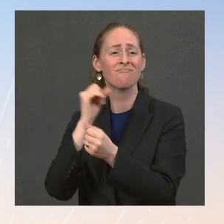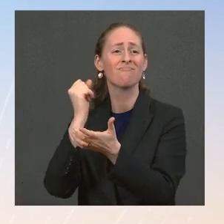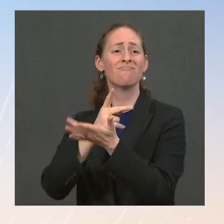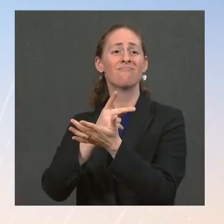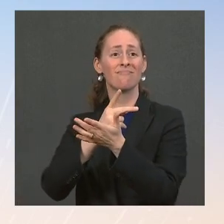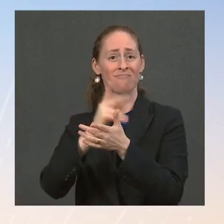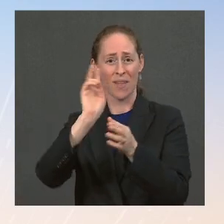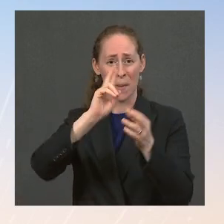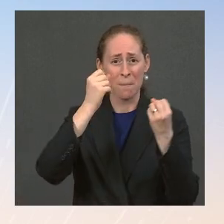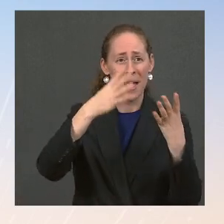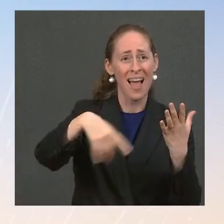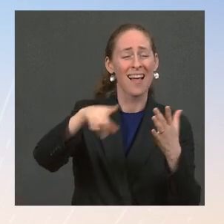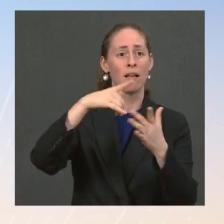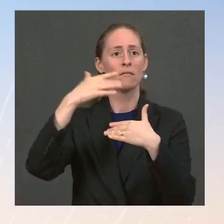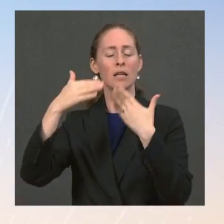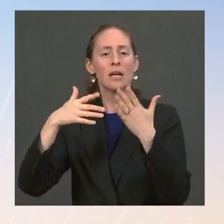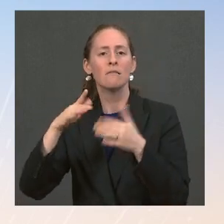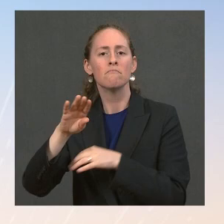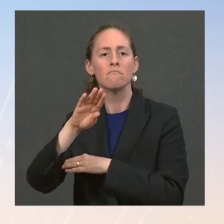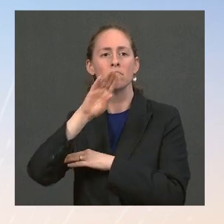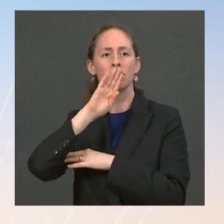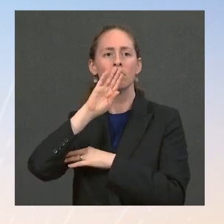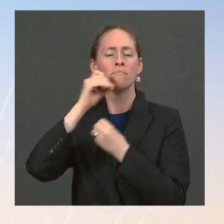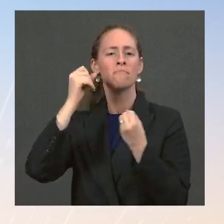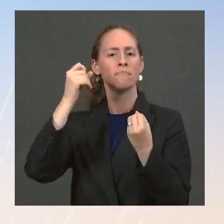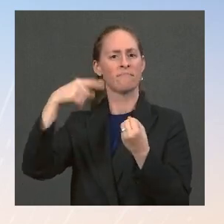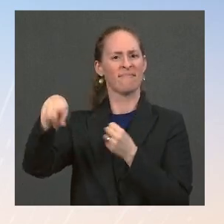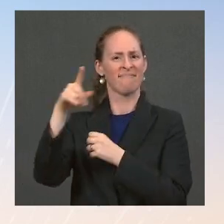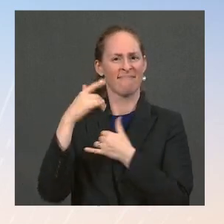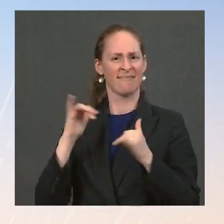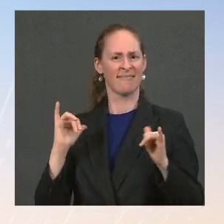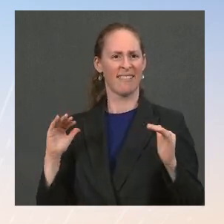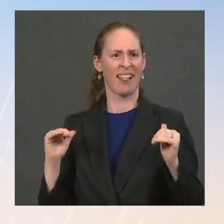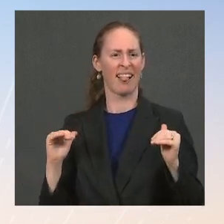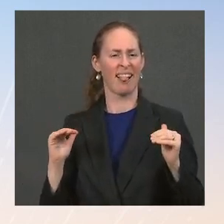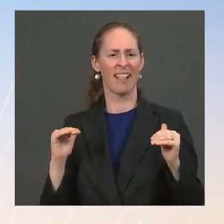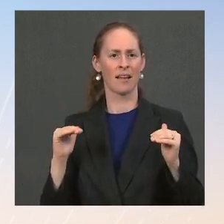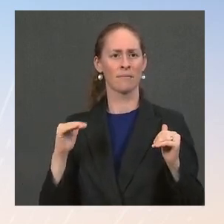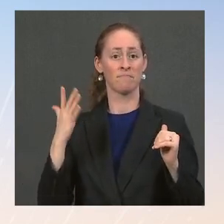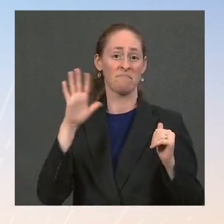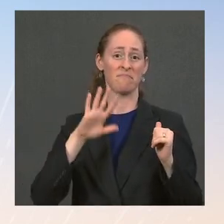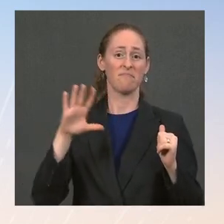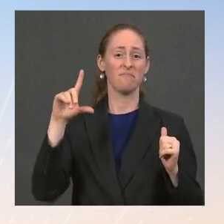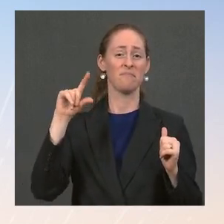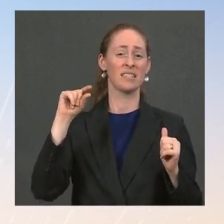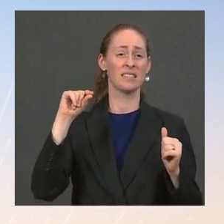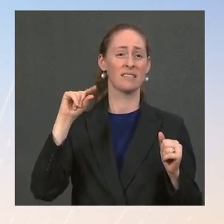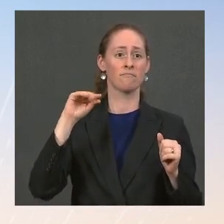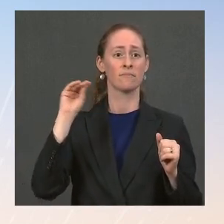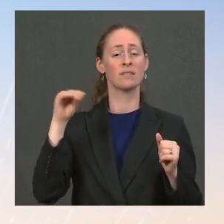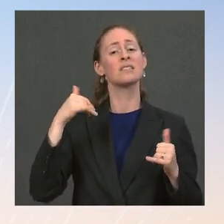we still have a quarter of the country who have -- less than that -- 20 percent of the country who've decided not to get vaccinated.